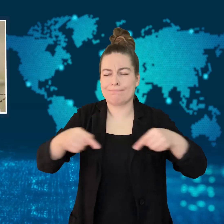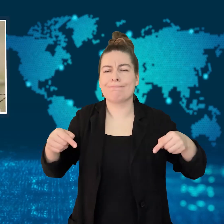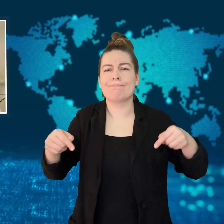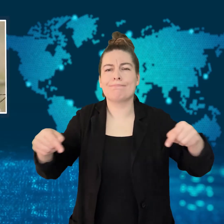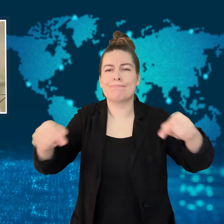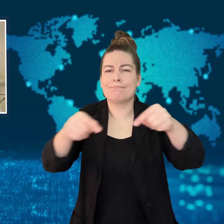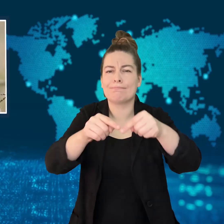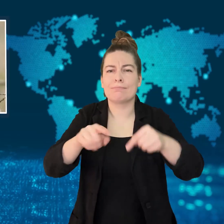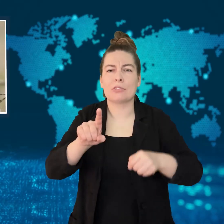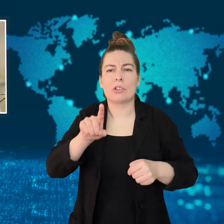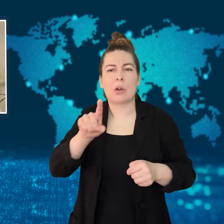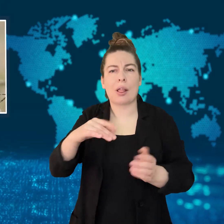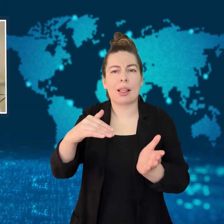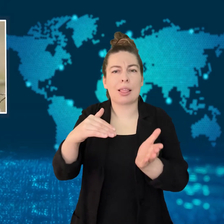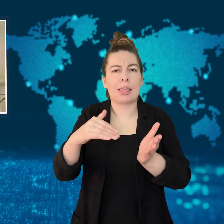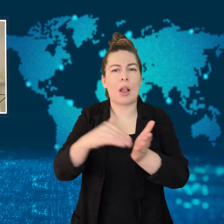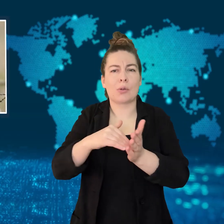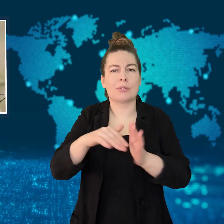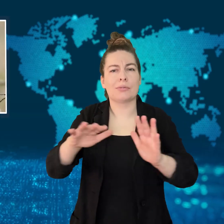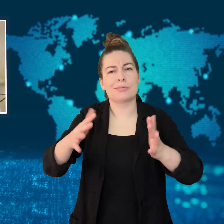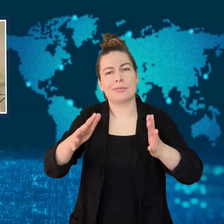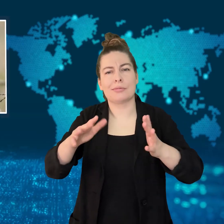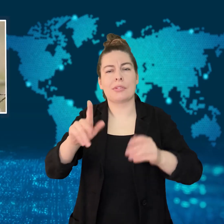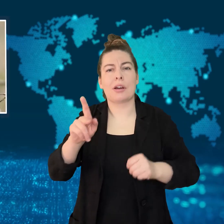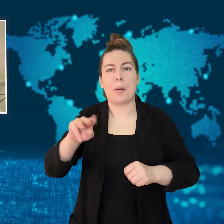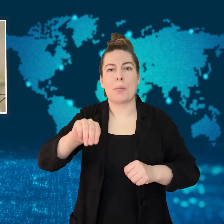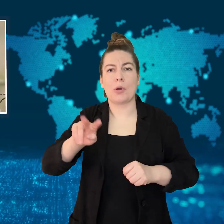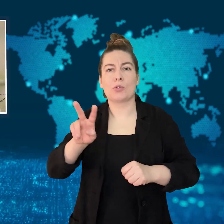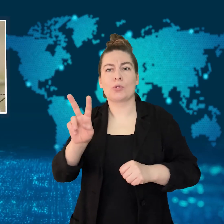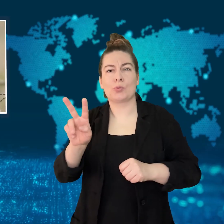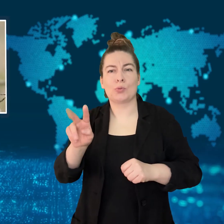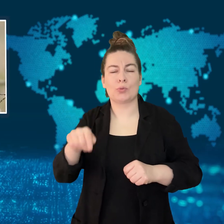over 1,000 square kilometers of land are contaminated.